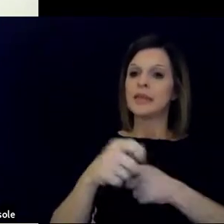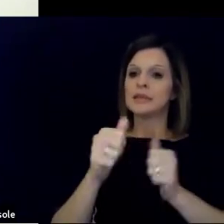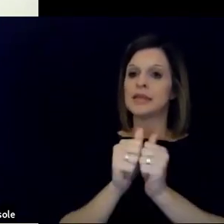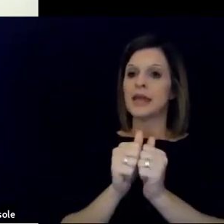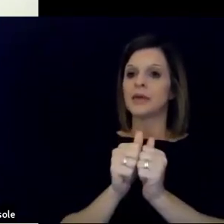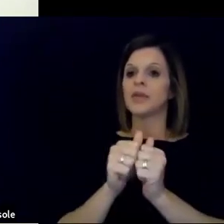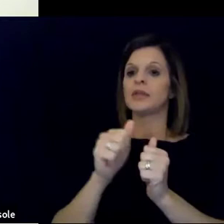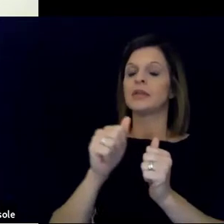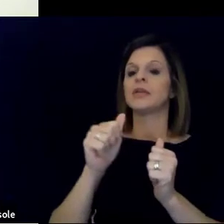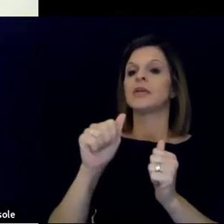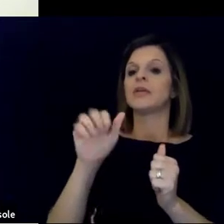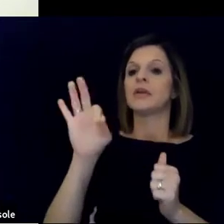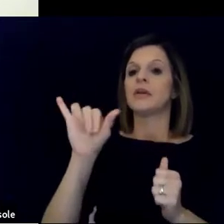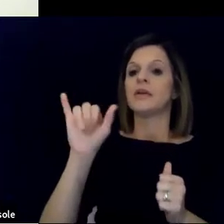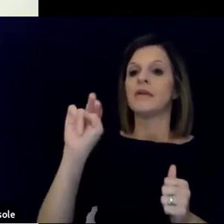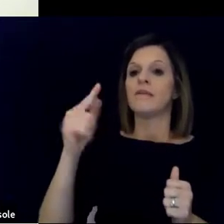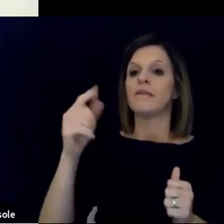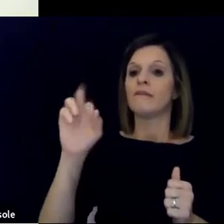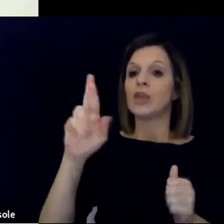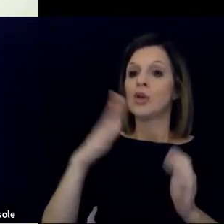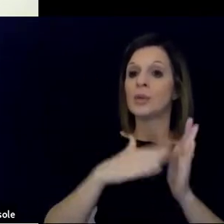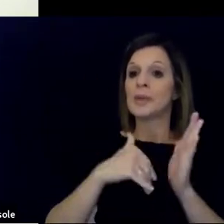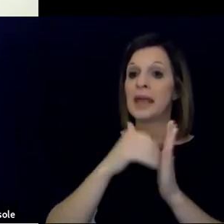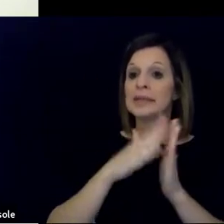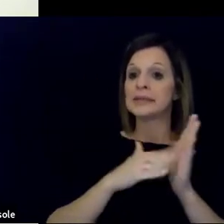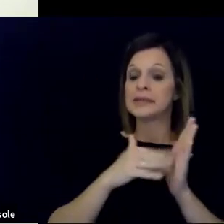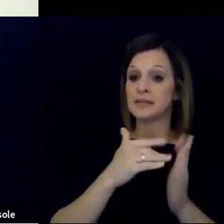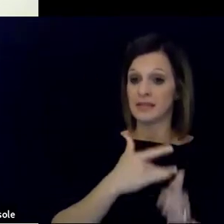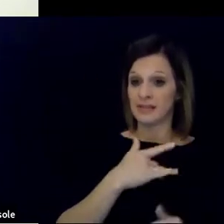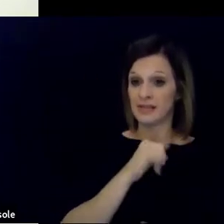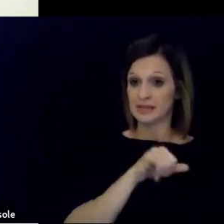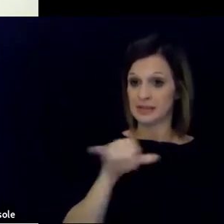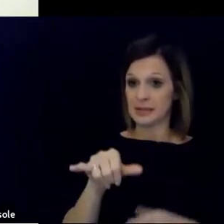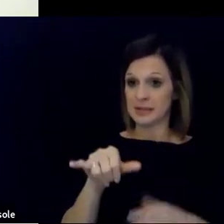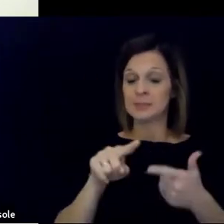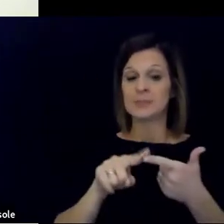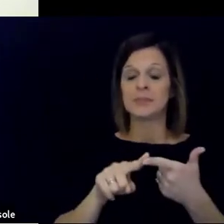we went to play-doh to give them other opportunities.